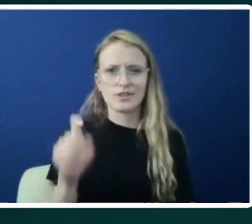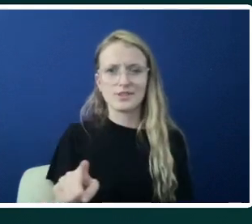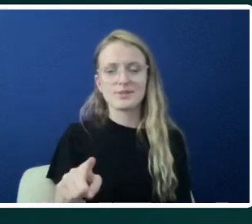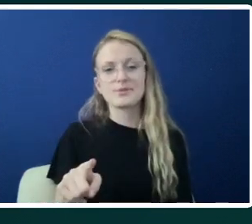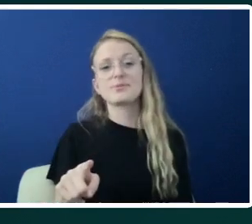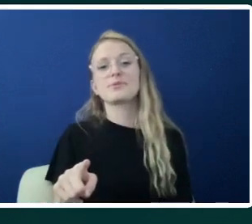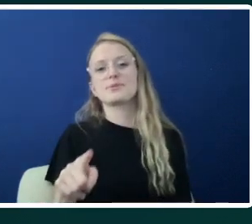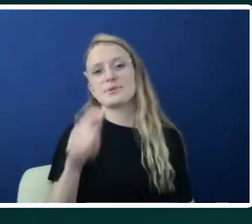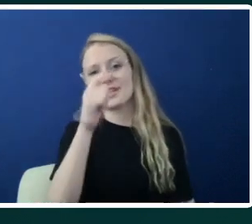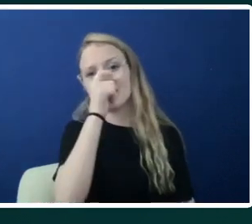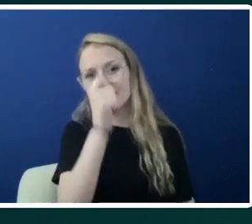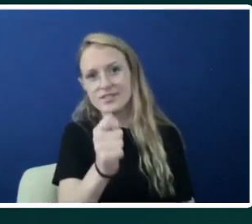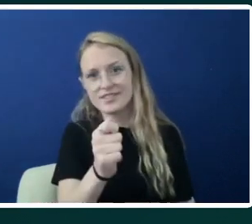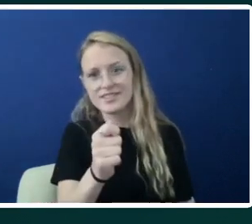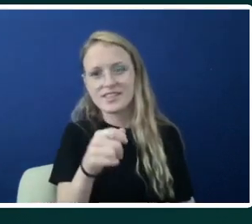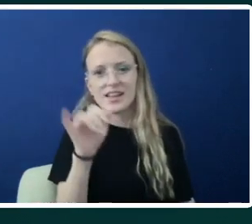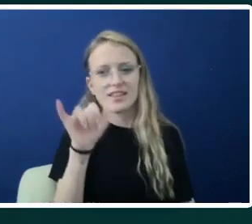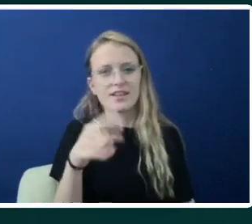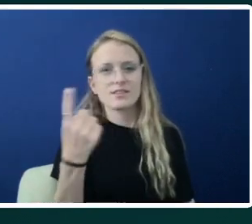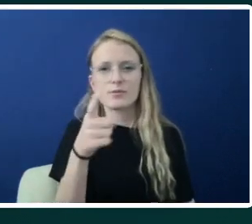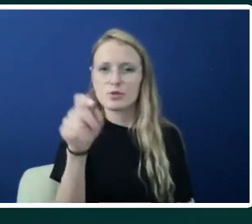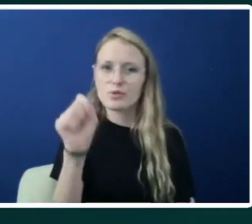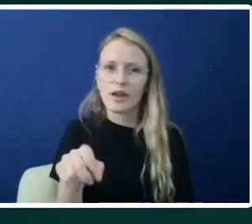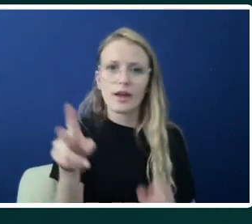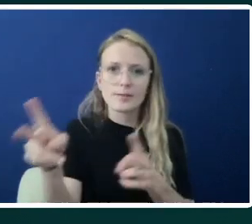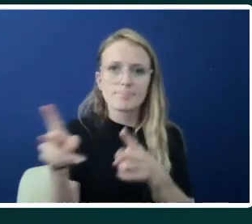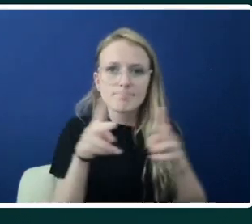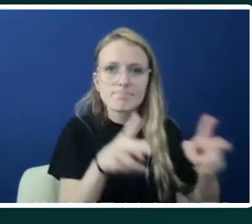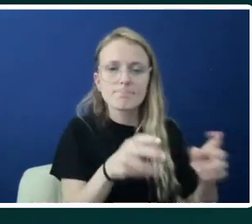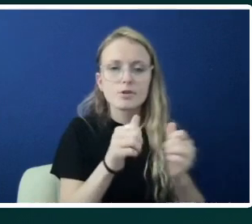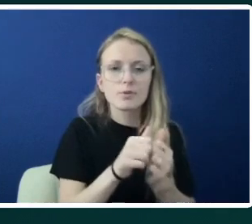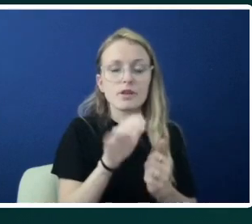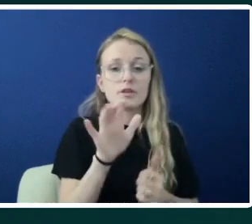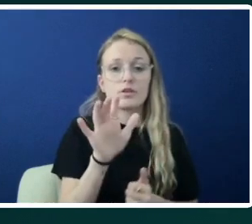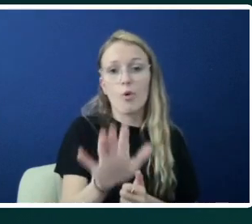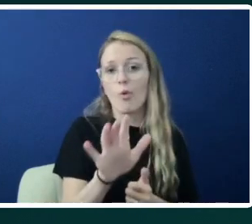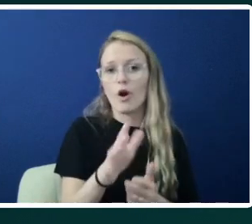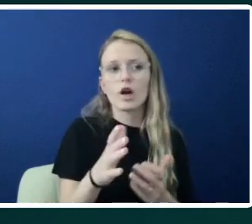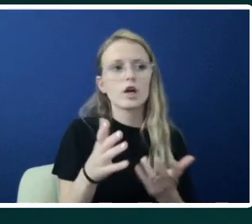that's something that you can replicate when you're doing something, you know, similar.